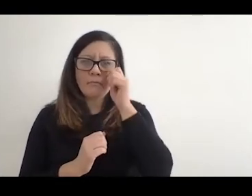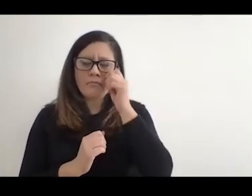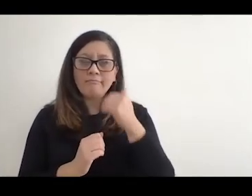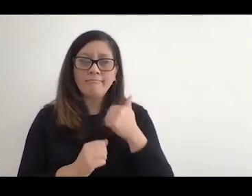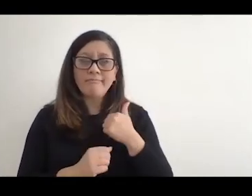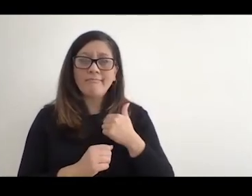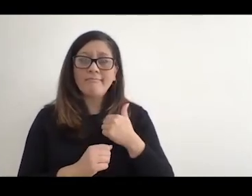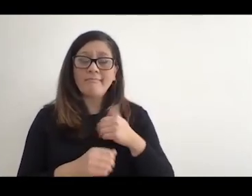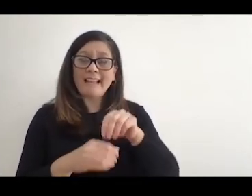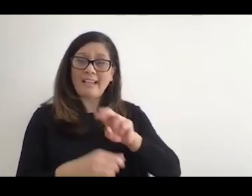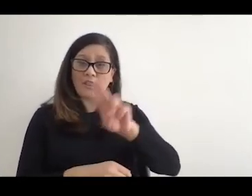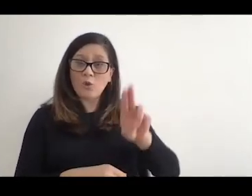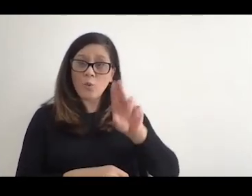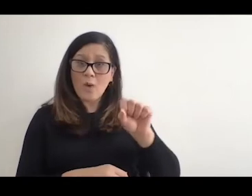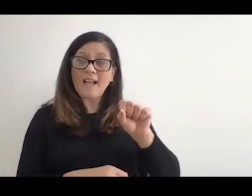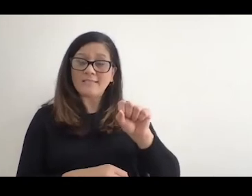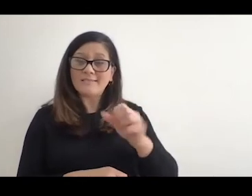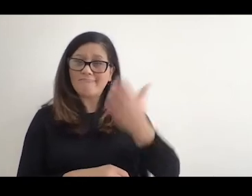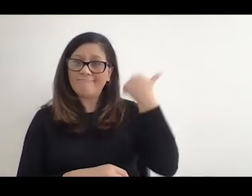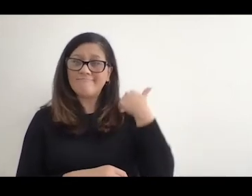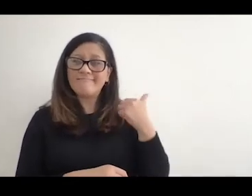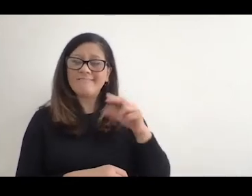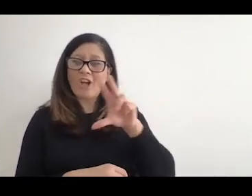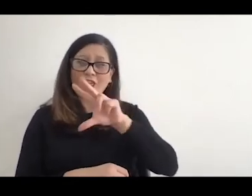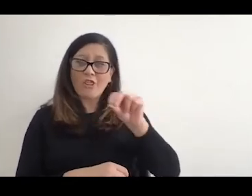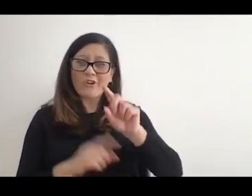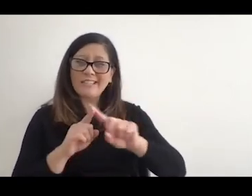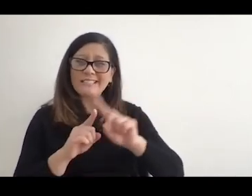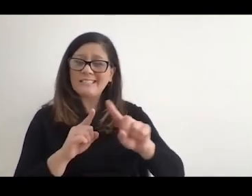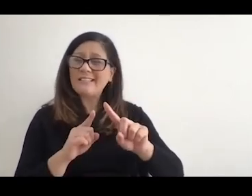in the United States that signed on to the Functional Fashion movement.